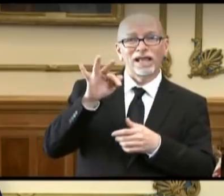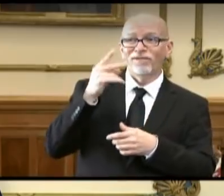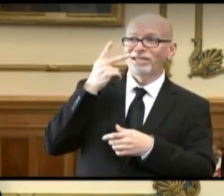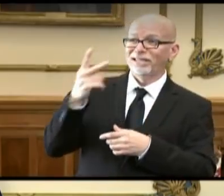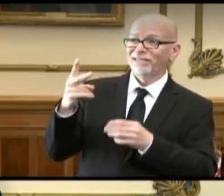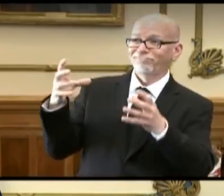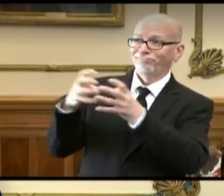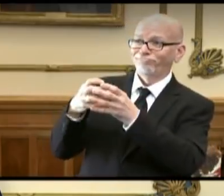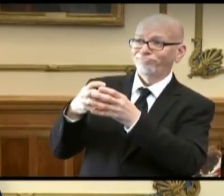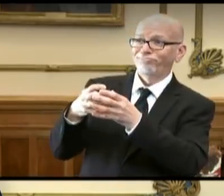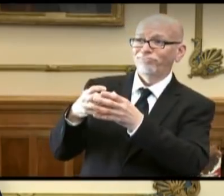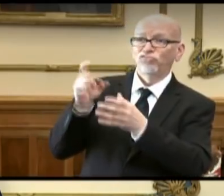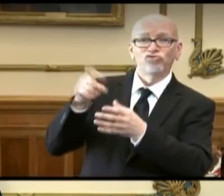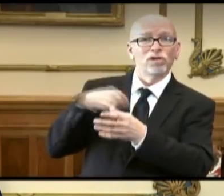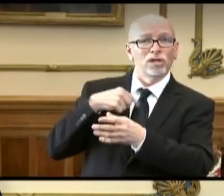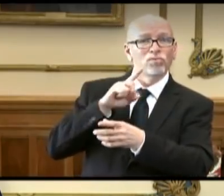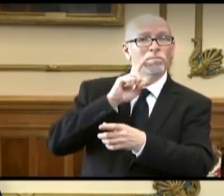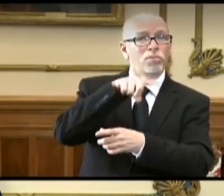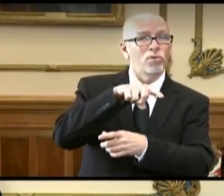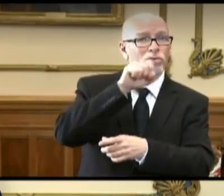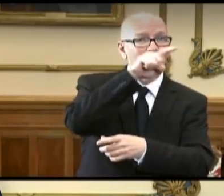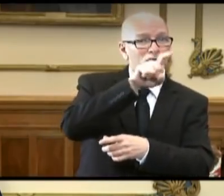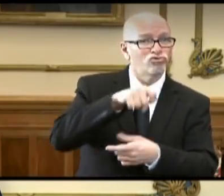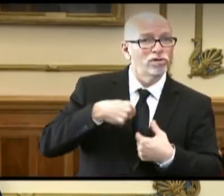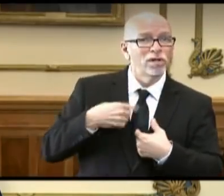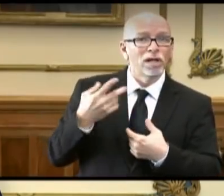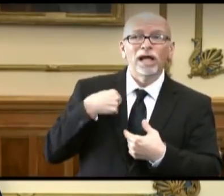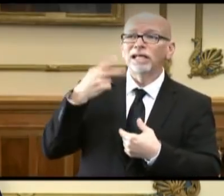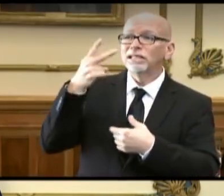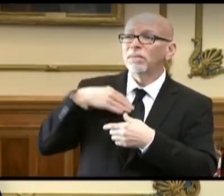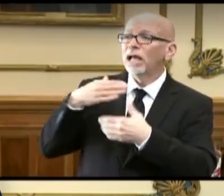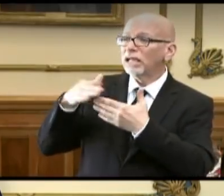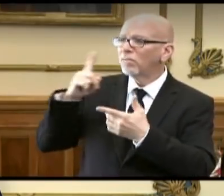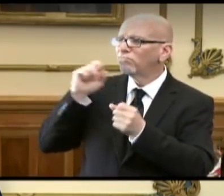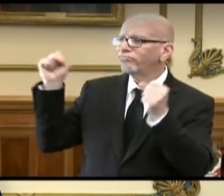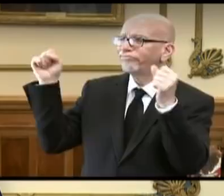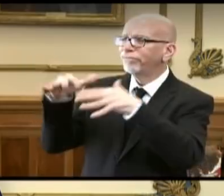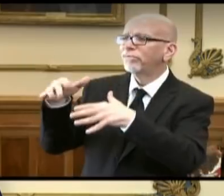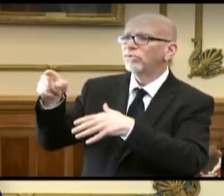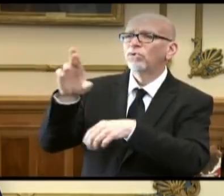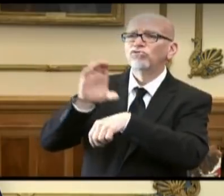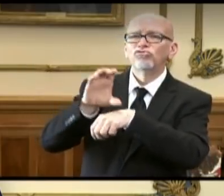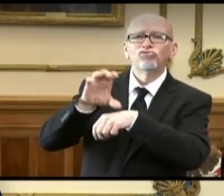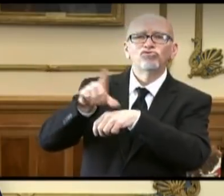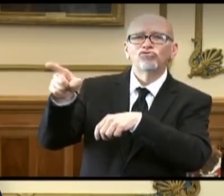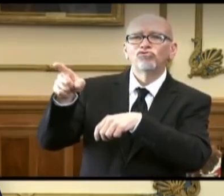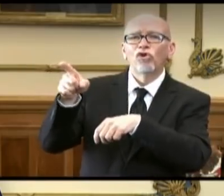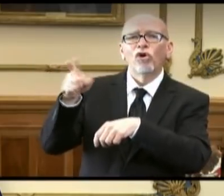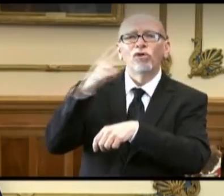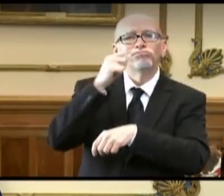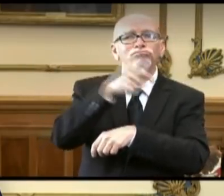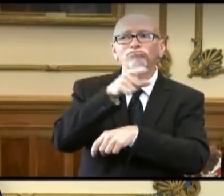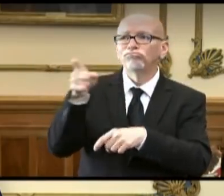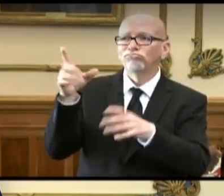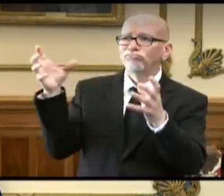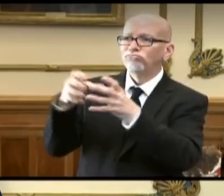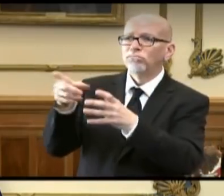IS ALWAYS THE BAD APPLES. ARE PEOPLE ENCOURAGED TO REPORT THOSE PEOPLE? IF I SEE A LARGE GATHERING AT MY